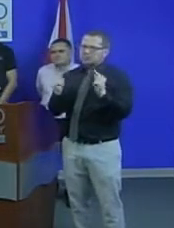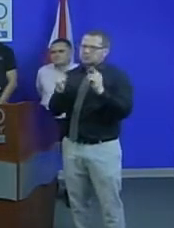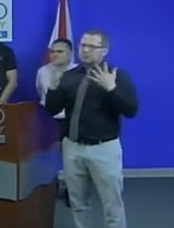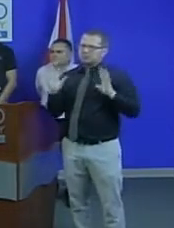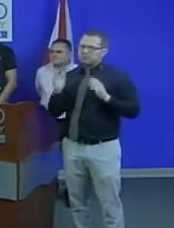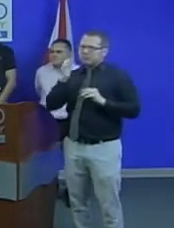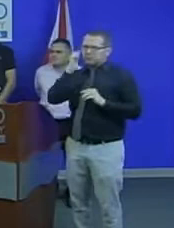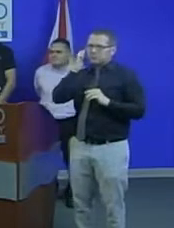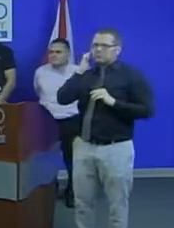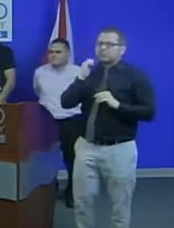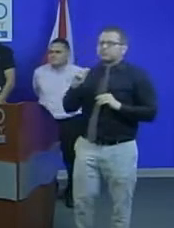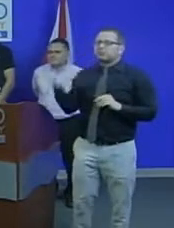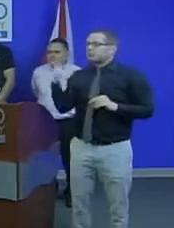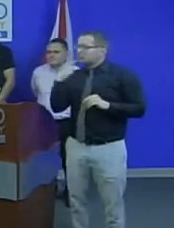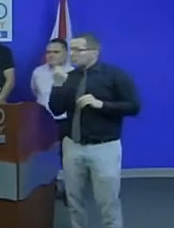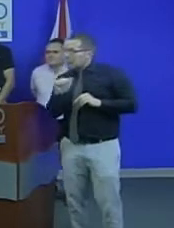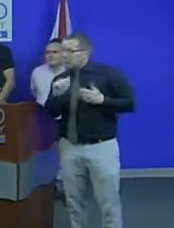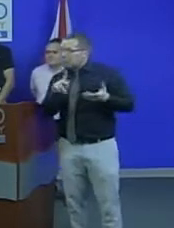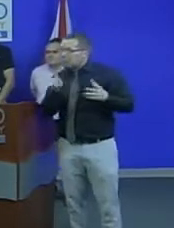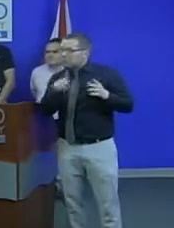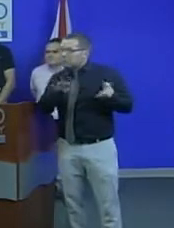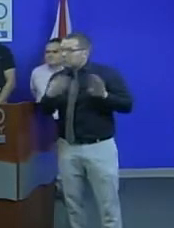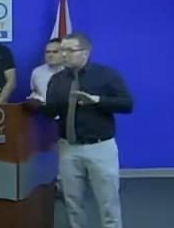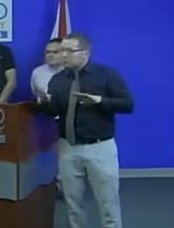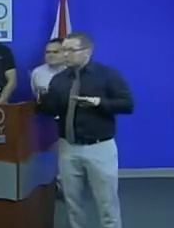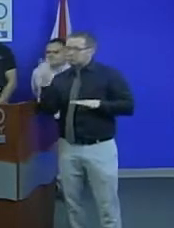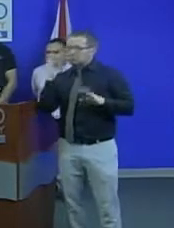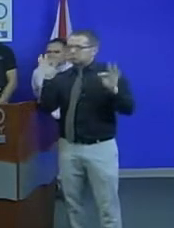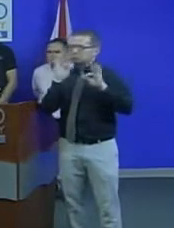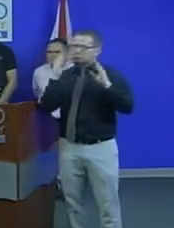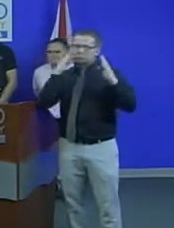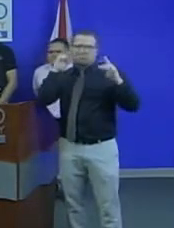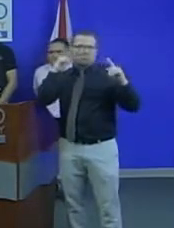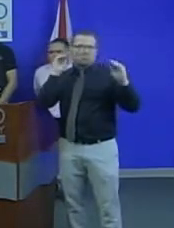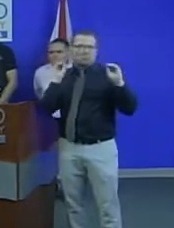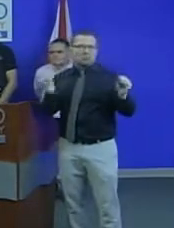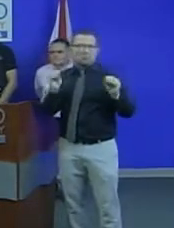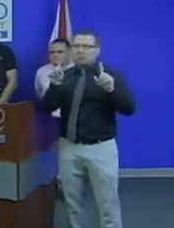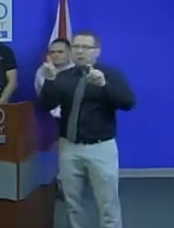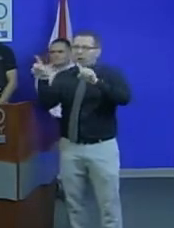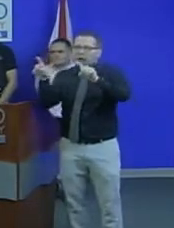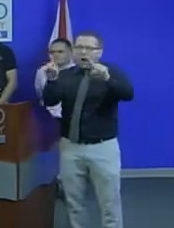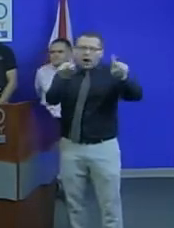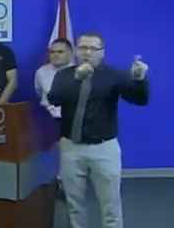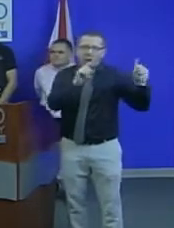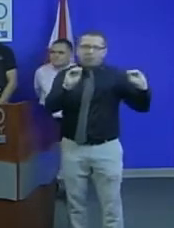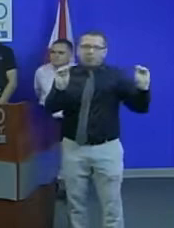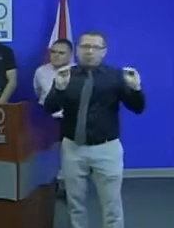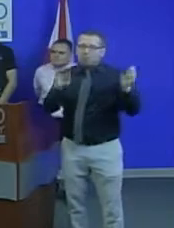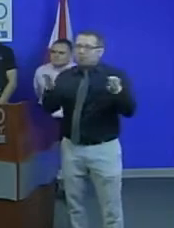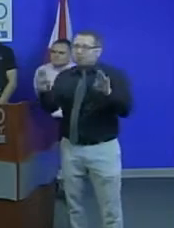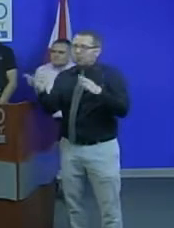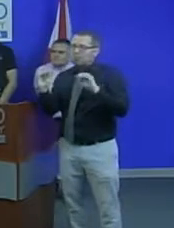DOING THESE THINGS. AND ARE THERE ANY DEATHS THAT STORM?